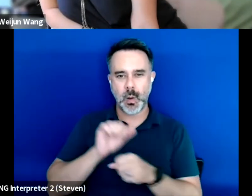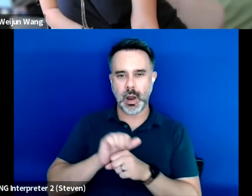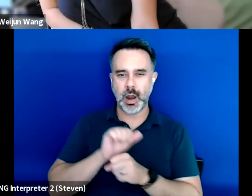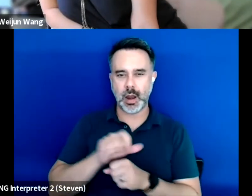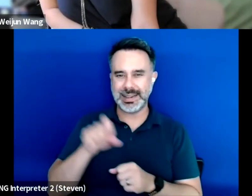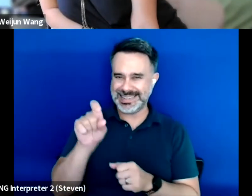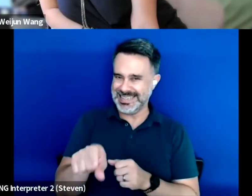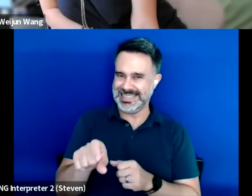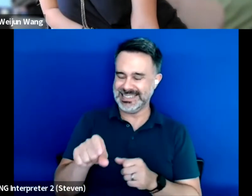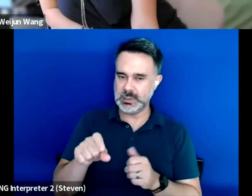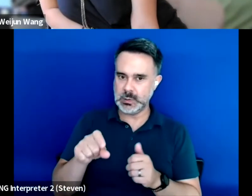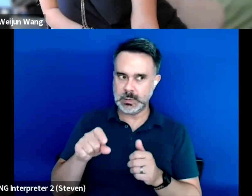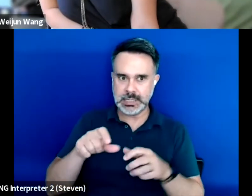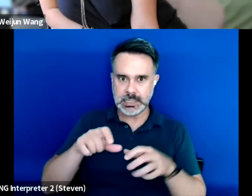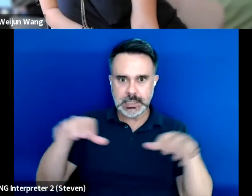I think her name is Laura Hillenbrand.